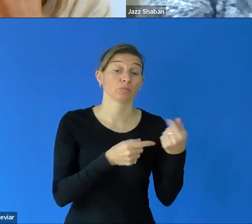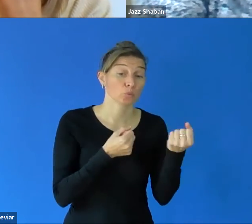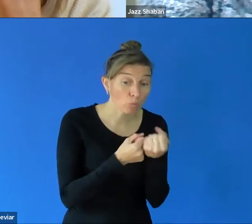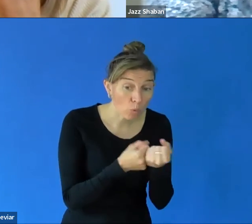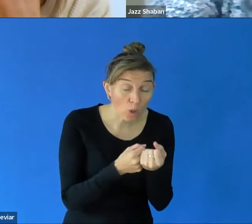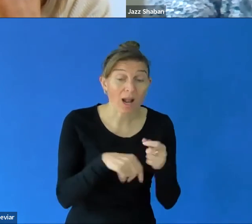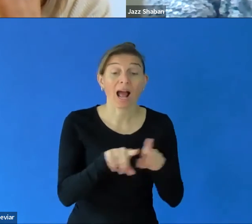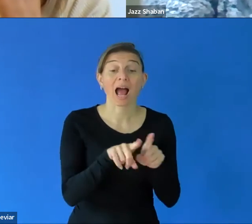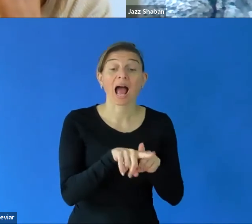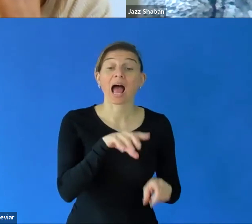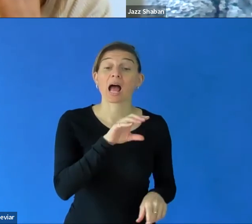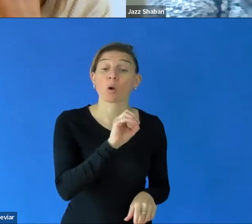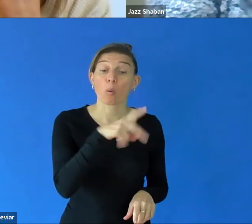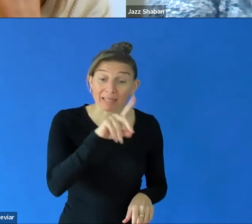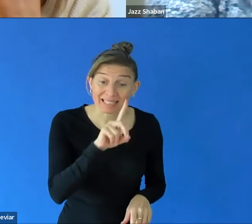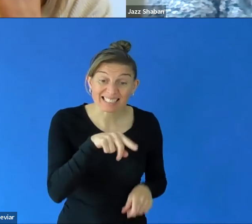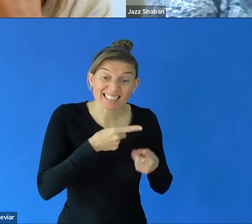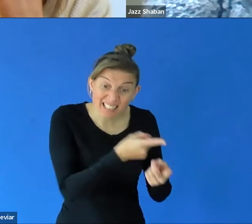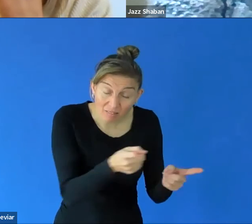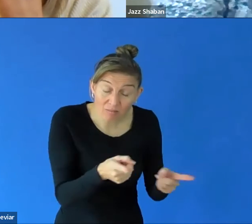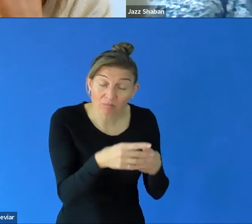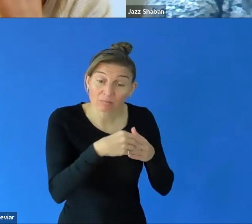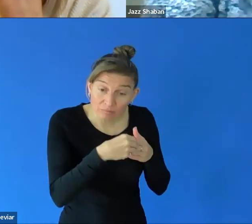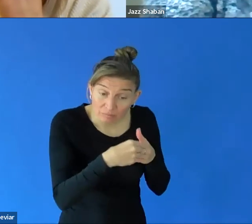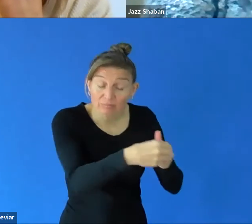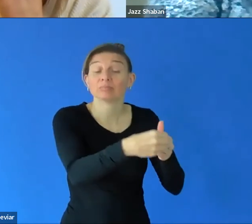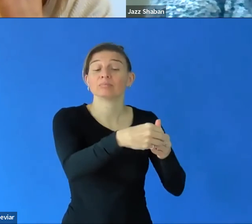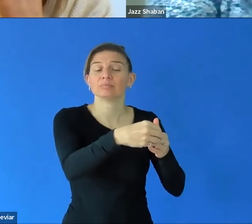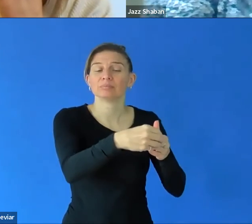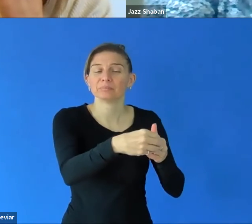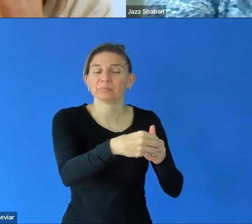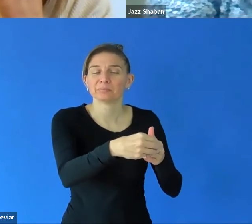that isn't really rocket science, but sometimes it is,